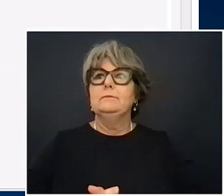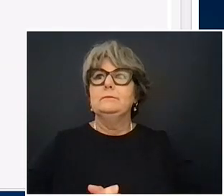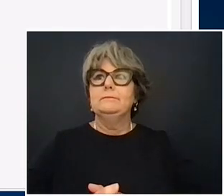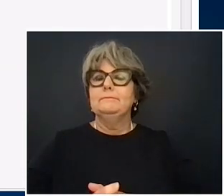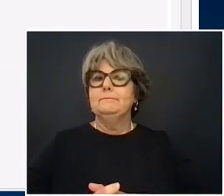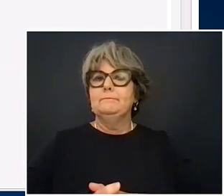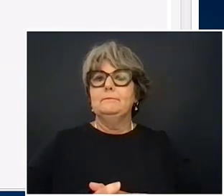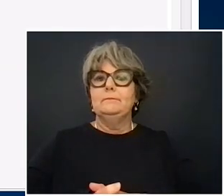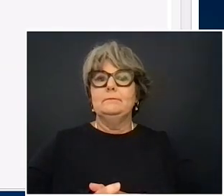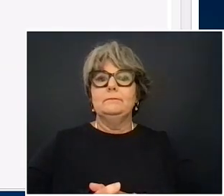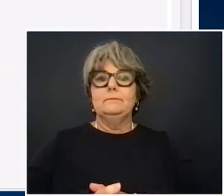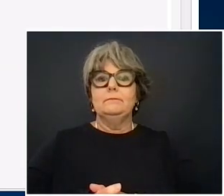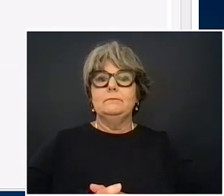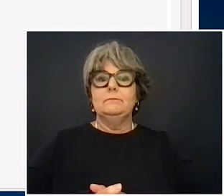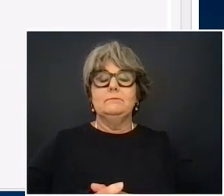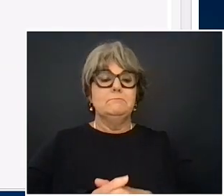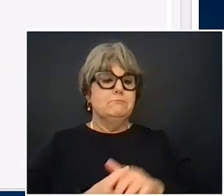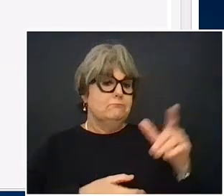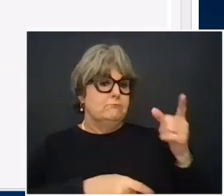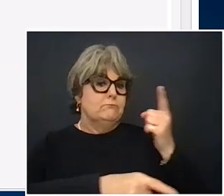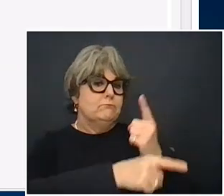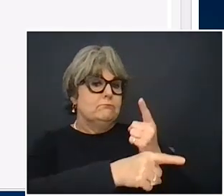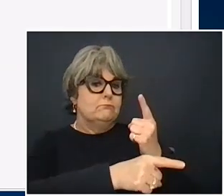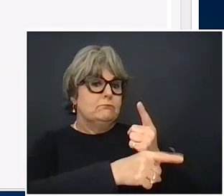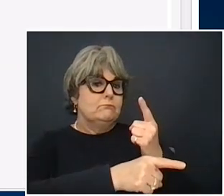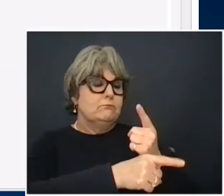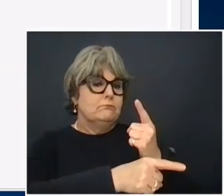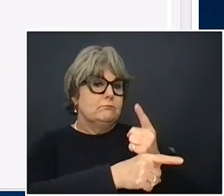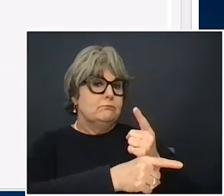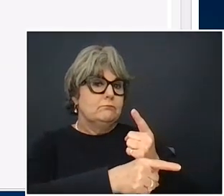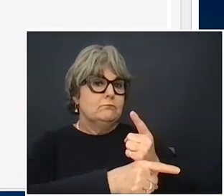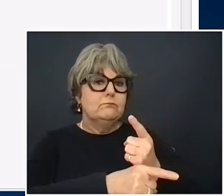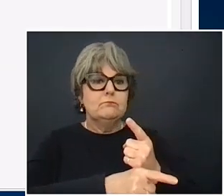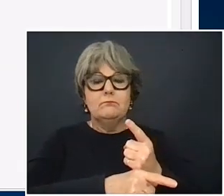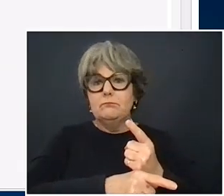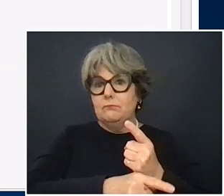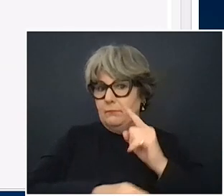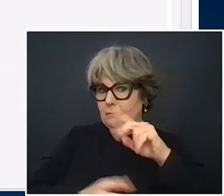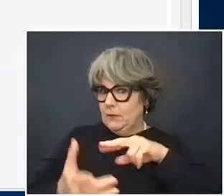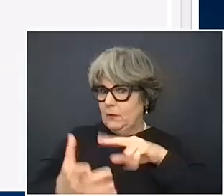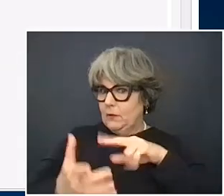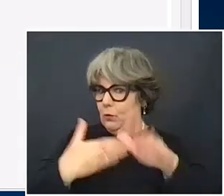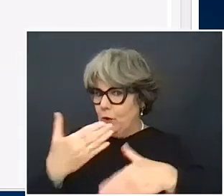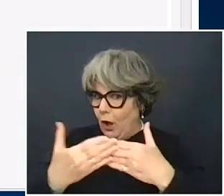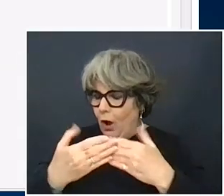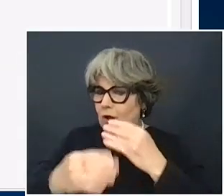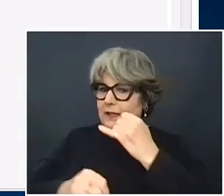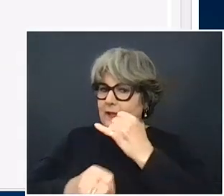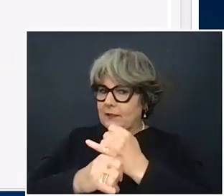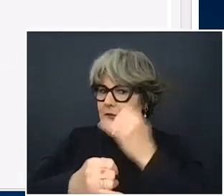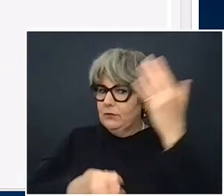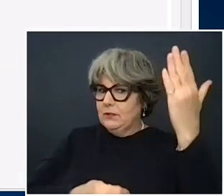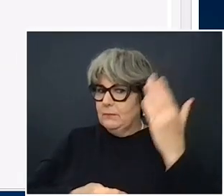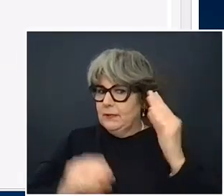No, you're right. Okay. So that's what we mean, that we want every institution to submit a teach out plan to their accreditor?